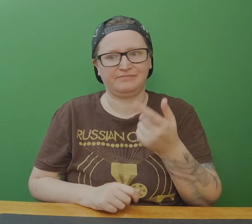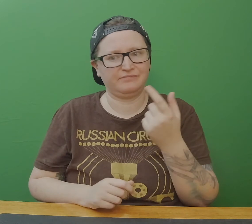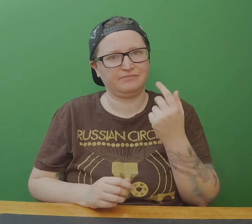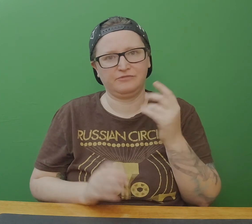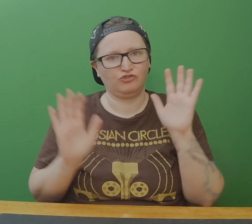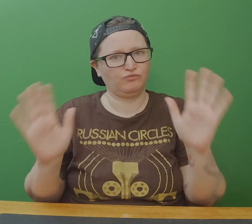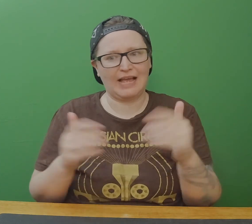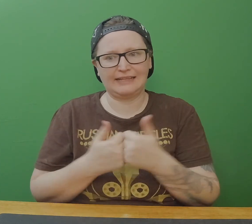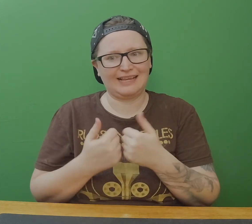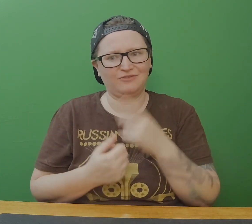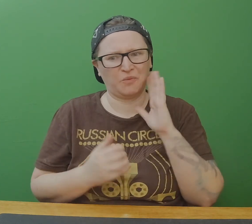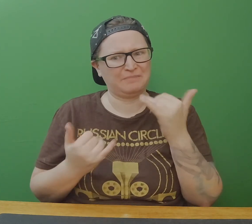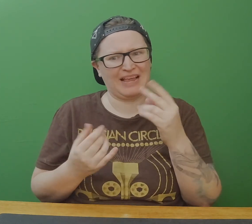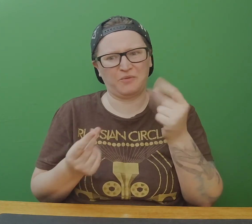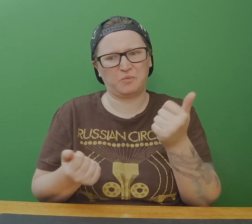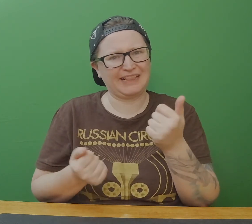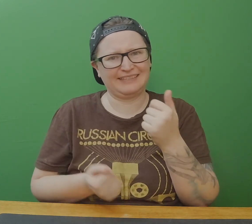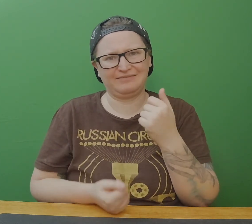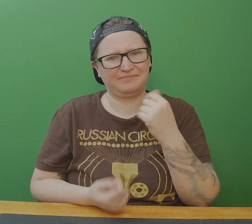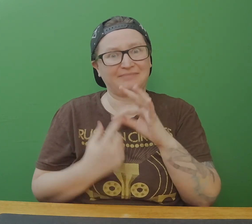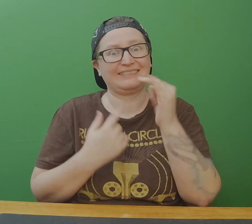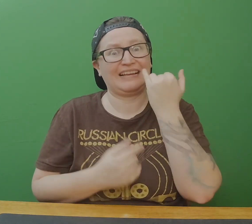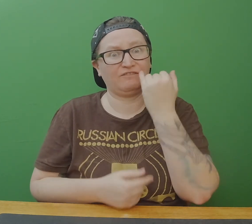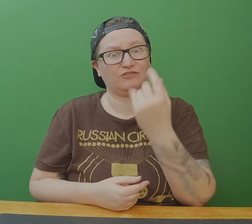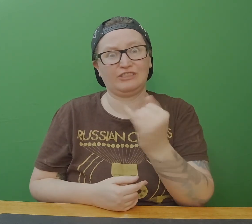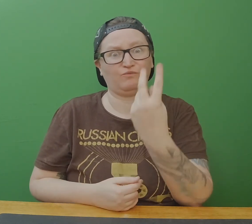fighting back and forth this is a wonderful game you should be able to play it pretty quick